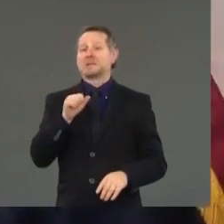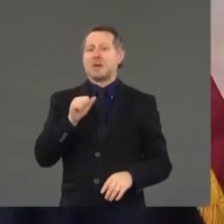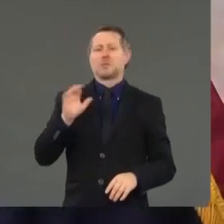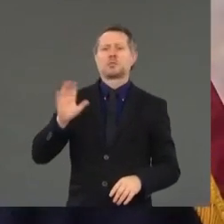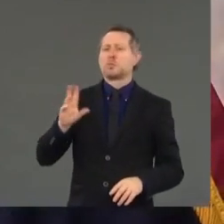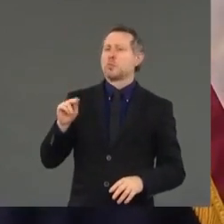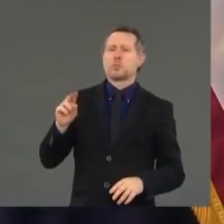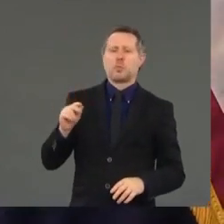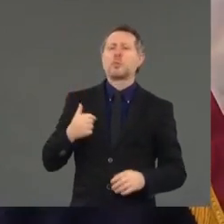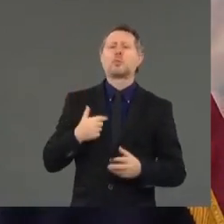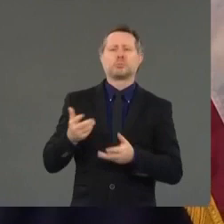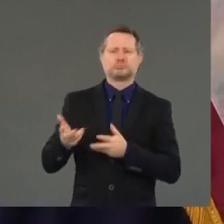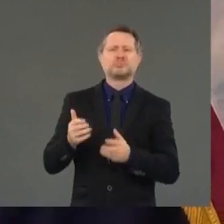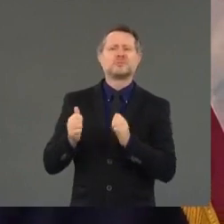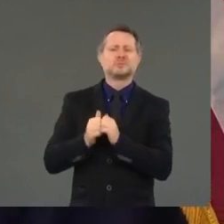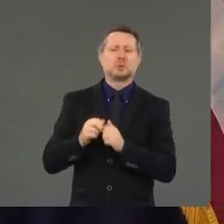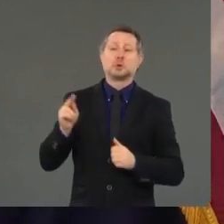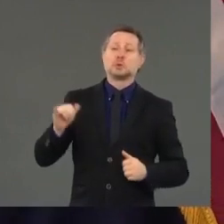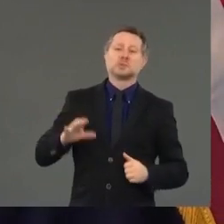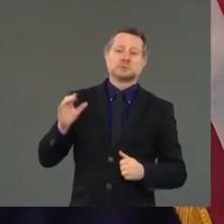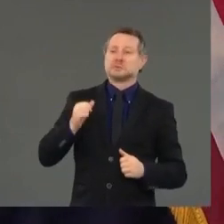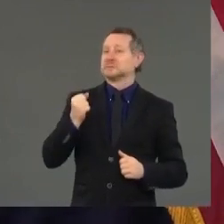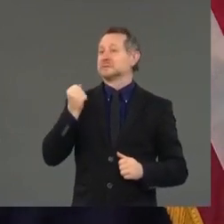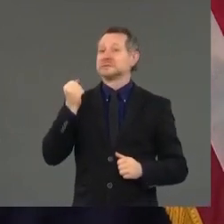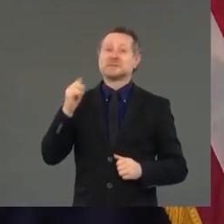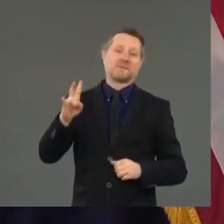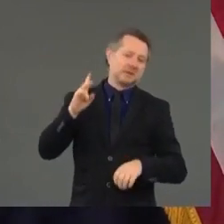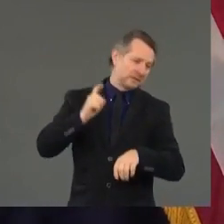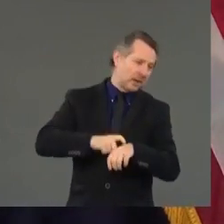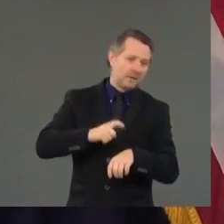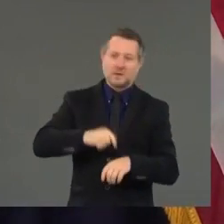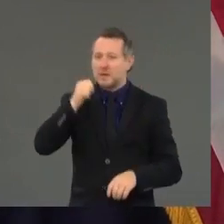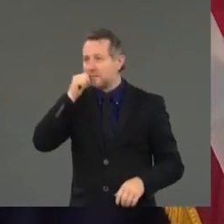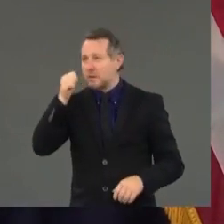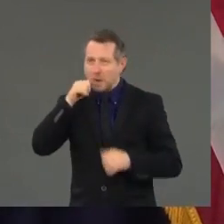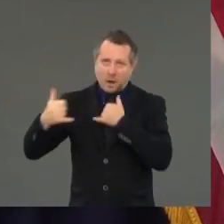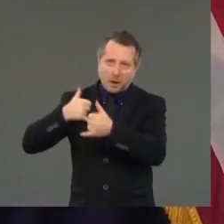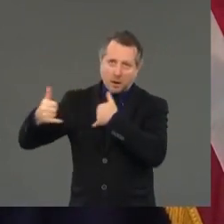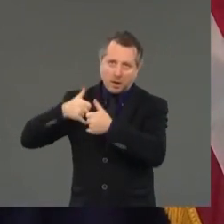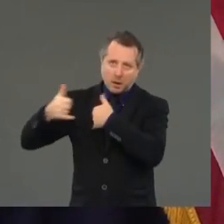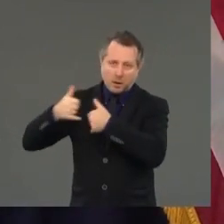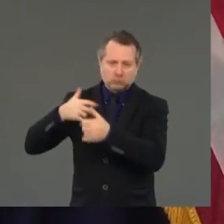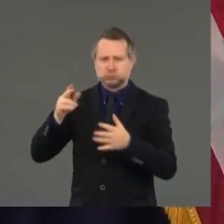ARE YOU AWARE OF THAT? NO, WE SPEAK TO THE CITY 17